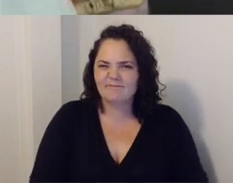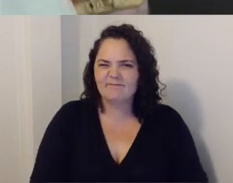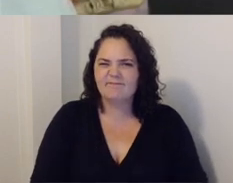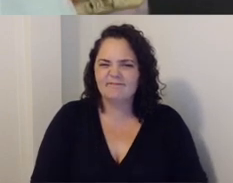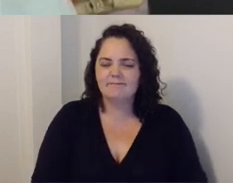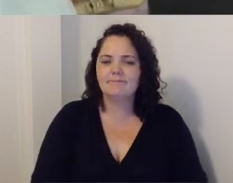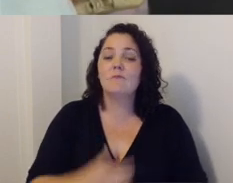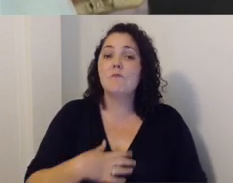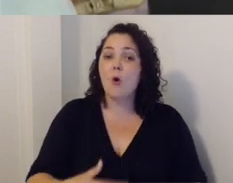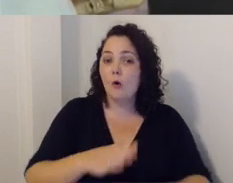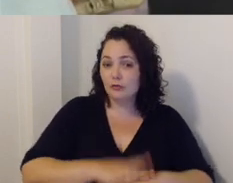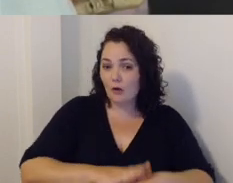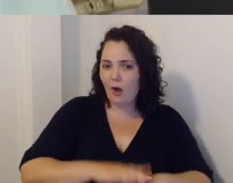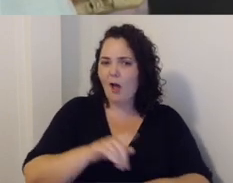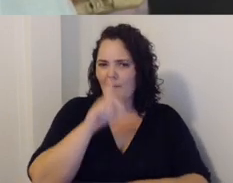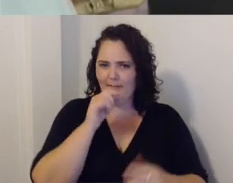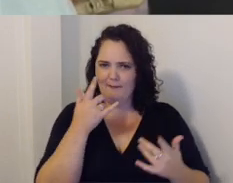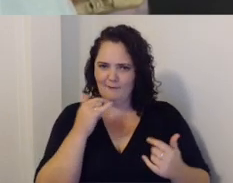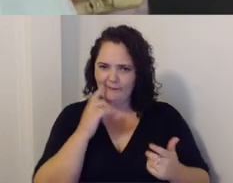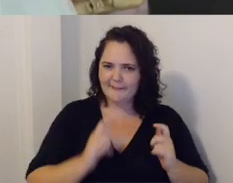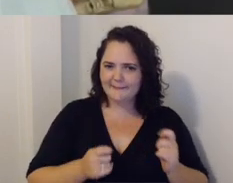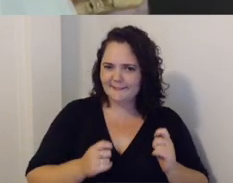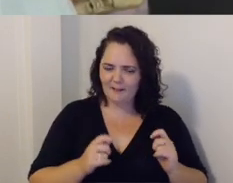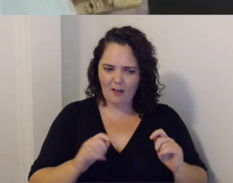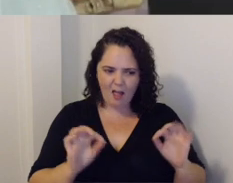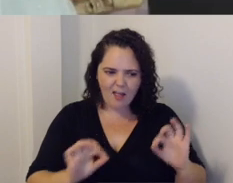you know if given more time you can experiment with it more but for this evening when we're